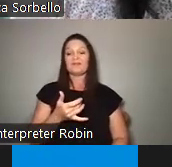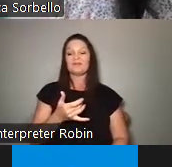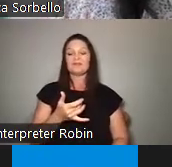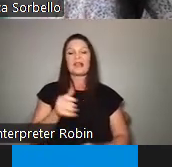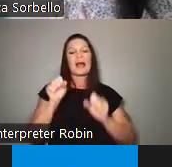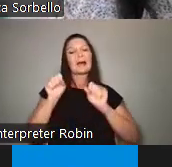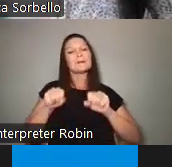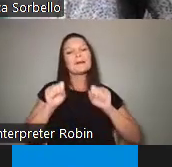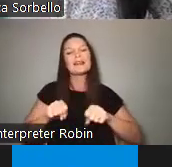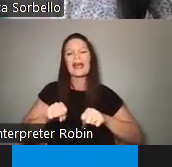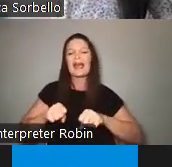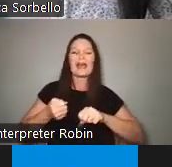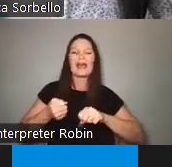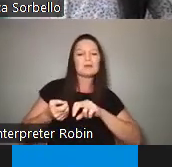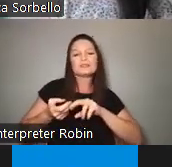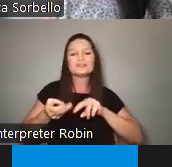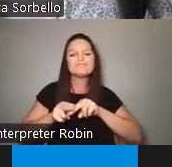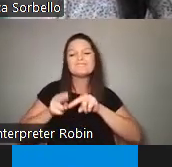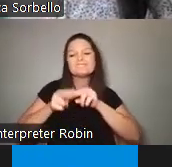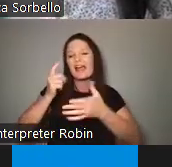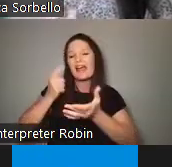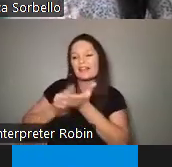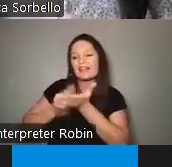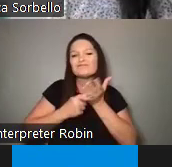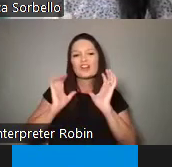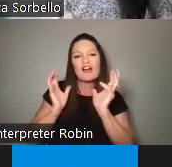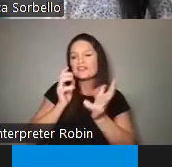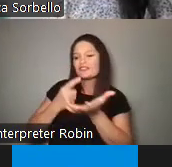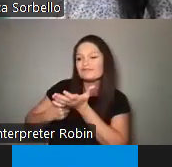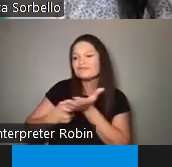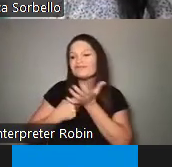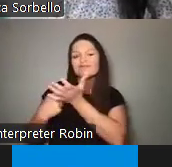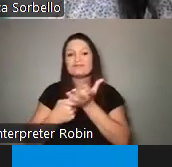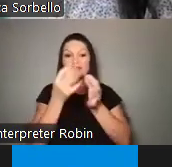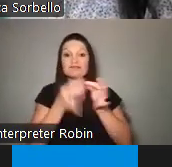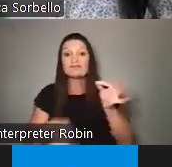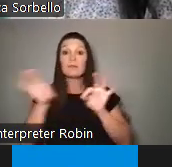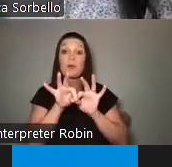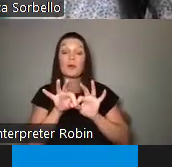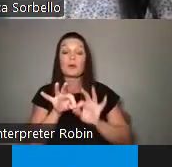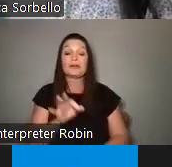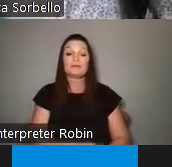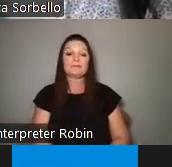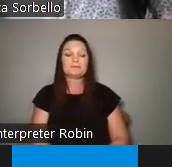conversations is incredibly important. That risk is so high and so many folks don't recognize that. »BLAISE BRYANT: We just have